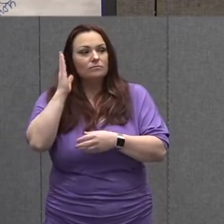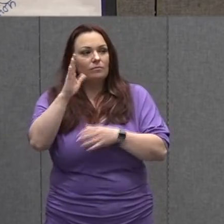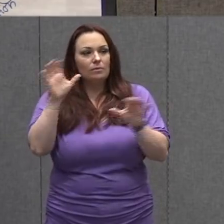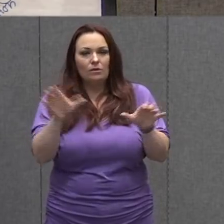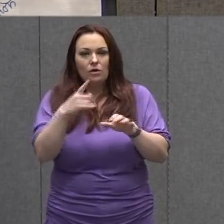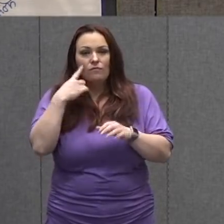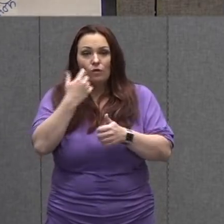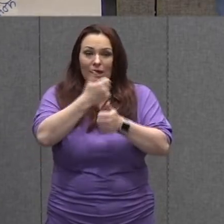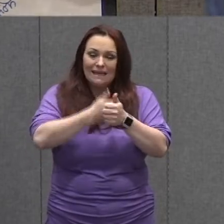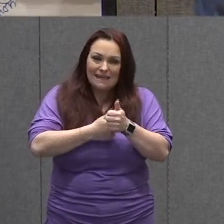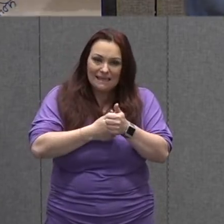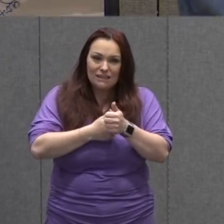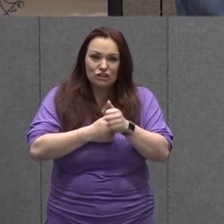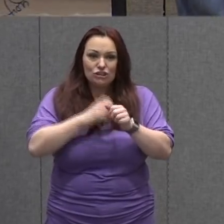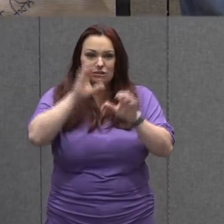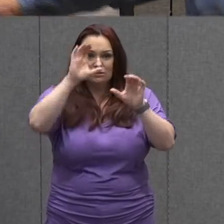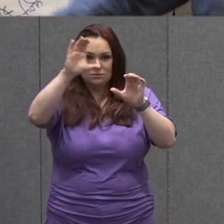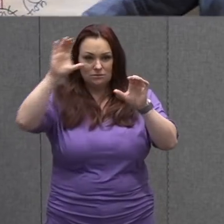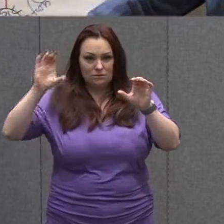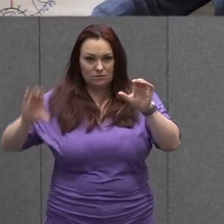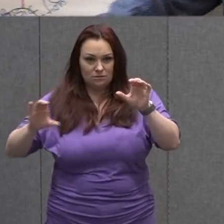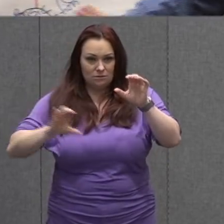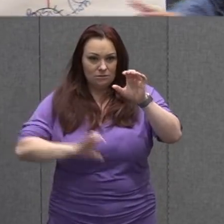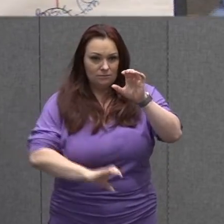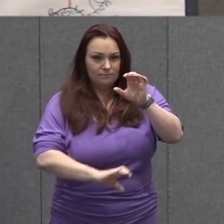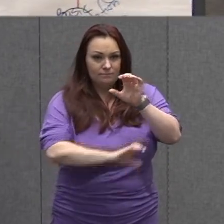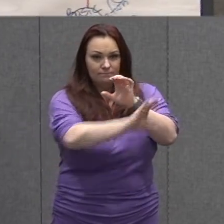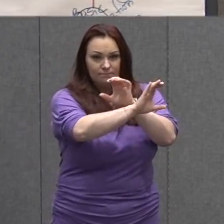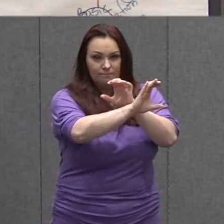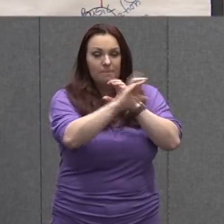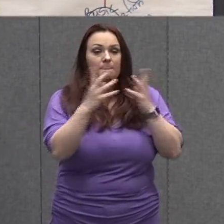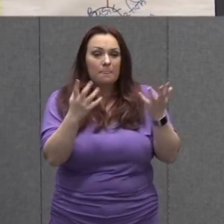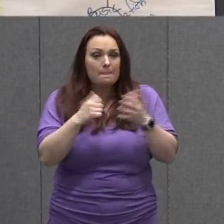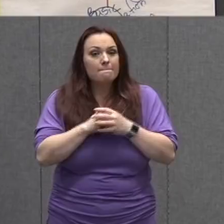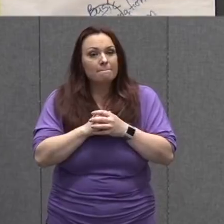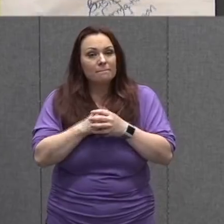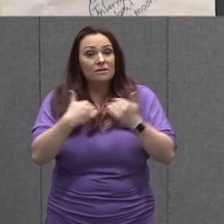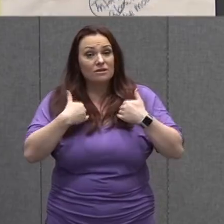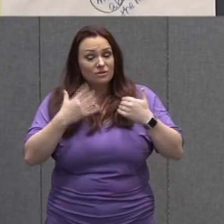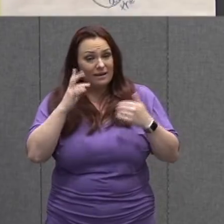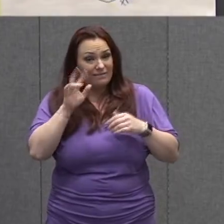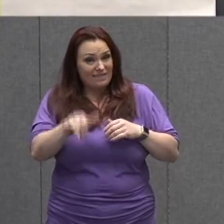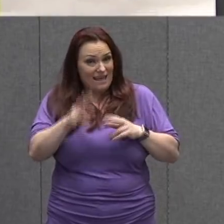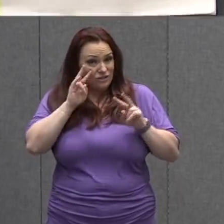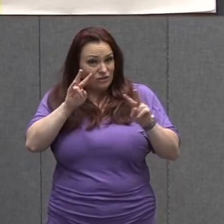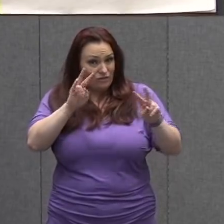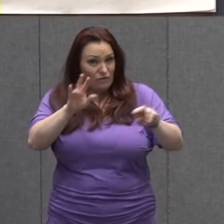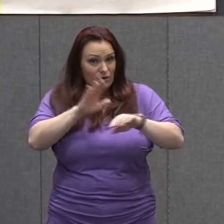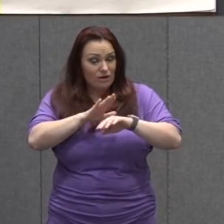for each one of these different areas. So we have that to look forward to on Friday